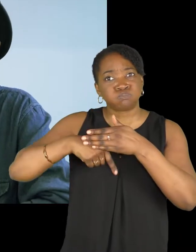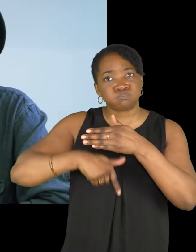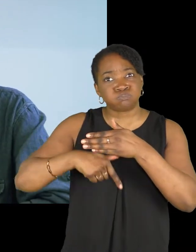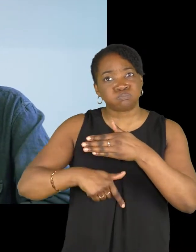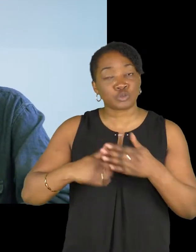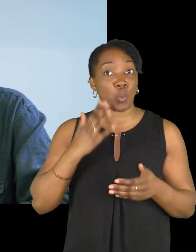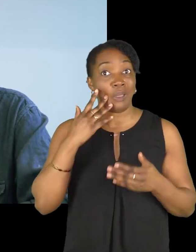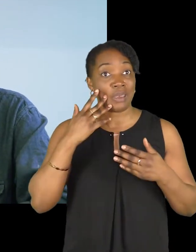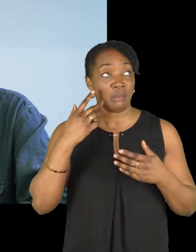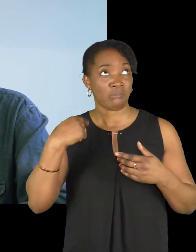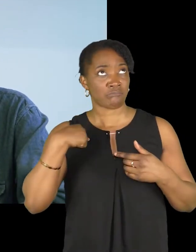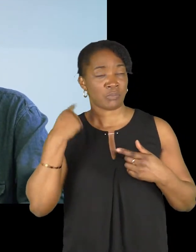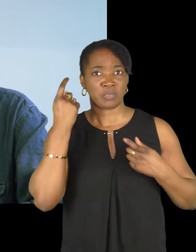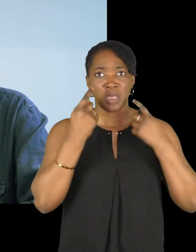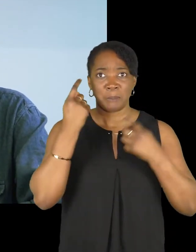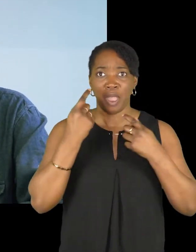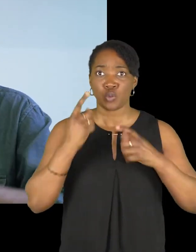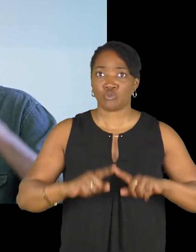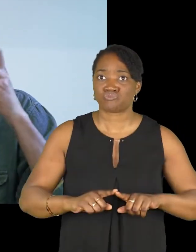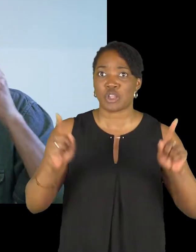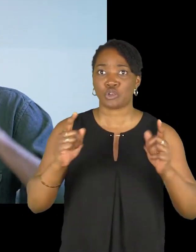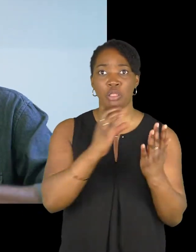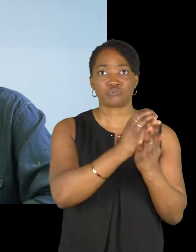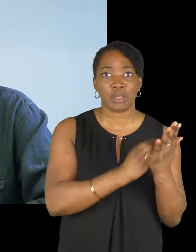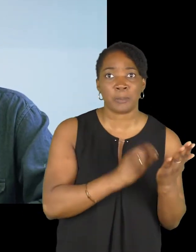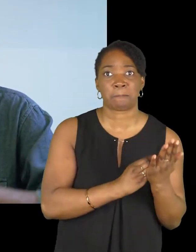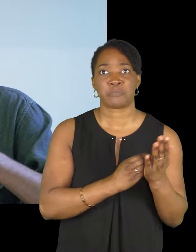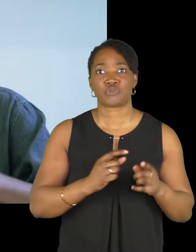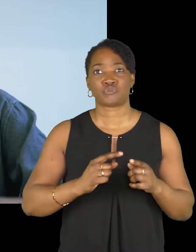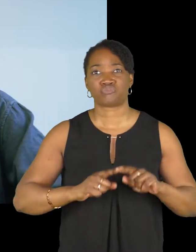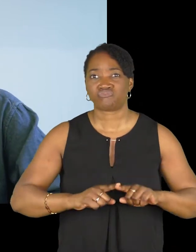kind of where I'm coming from, in terms of when I'm thinking about kind of a radical curriculum,